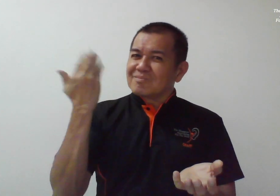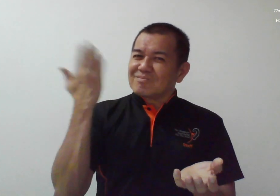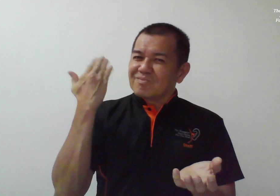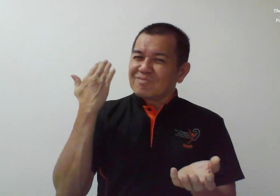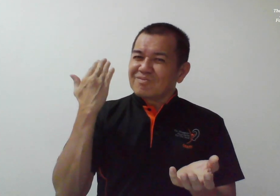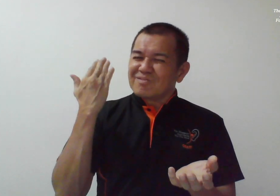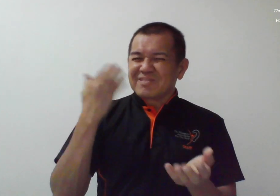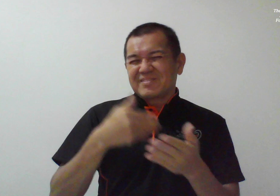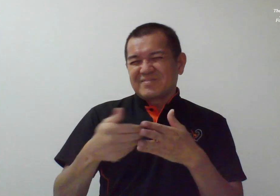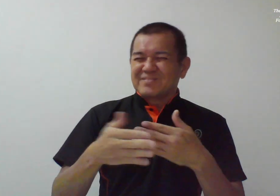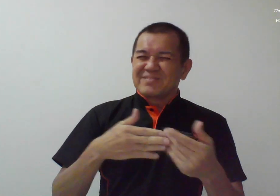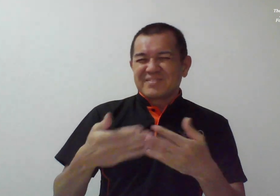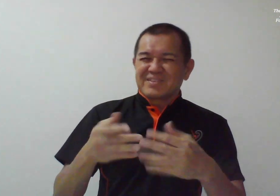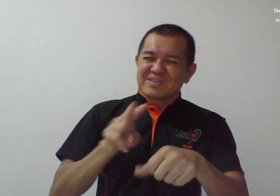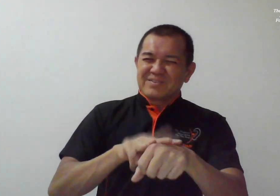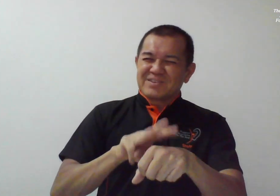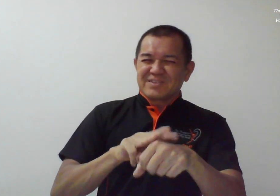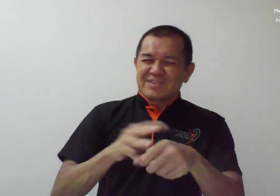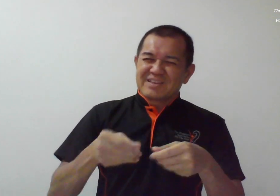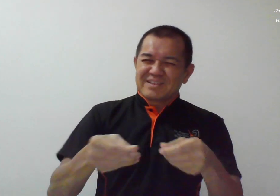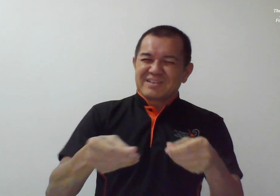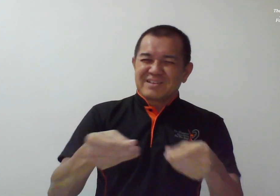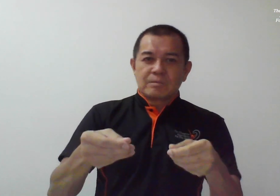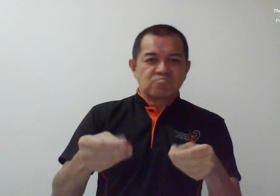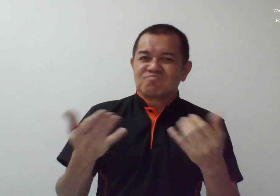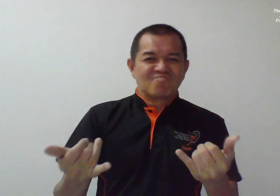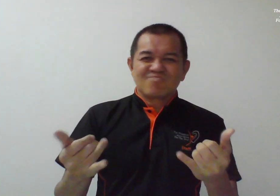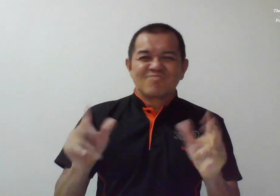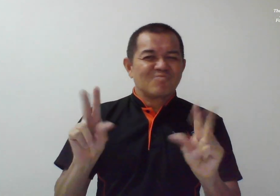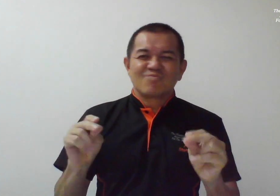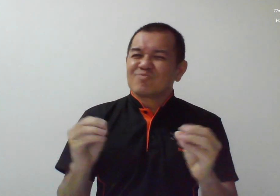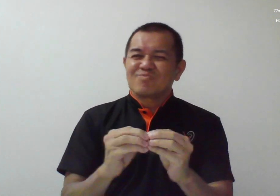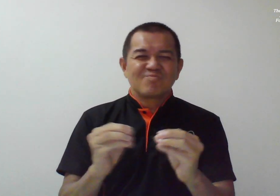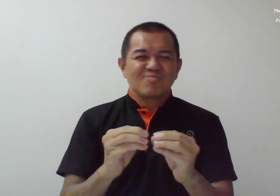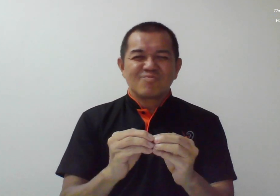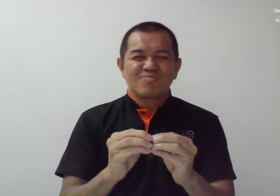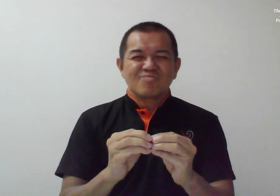This means no more warnings will be issued beforehand.